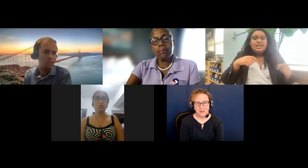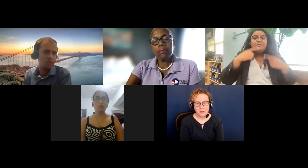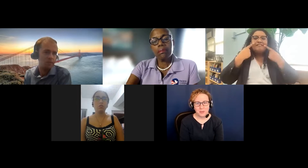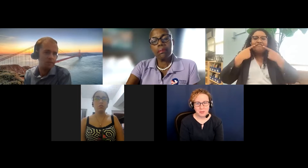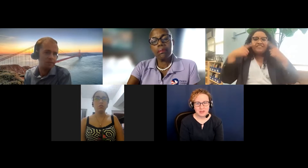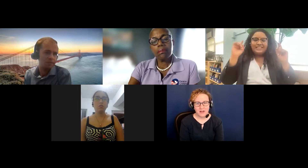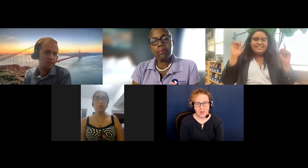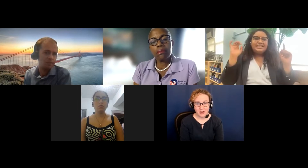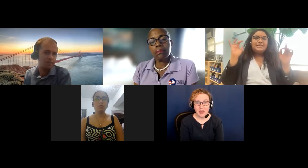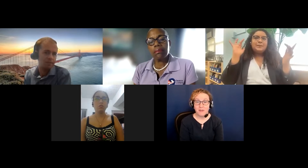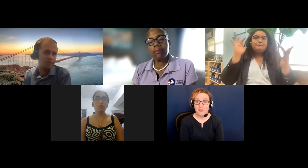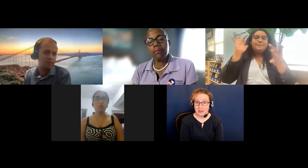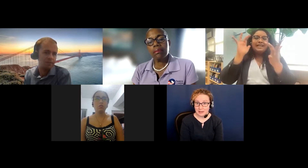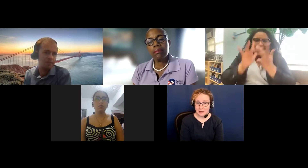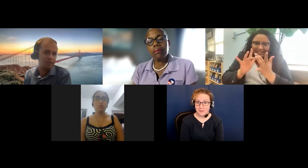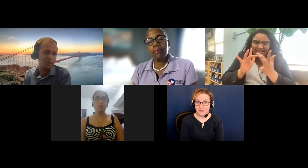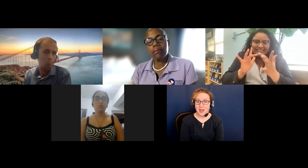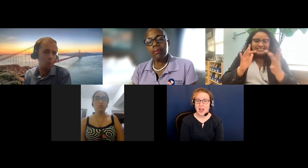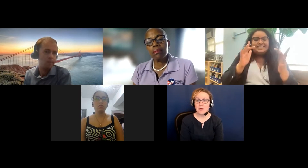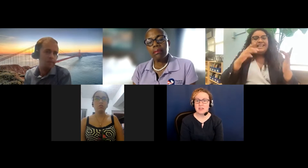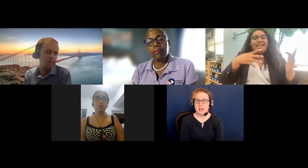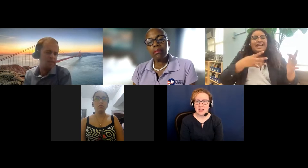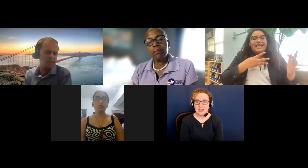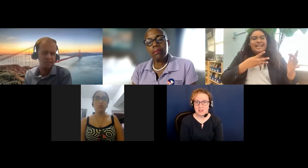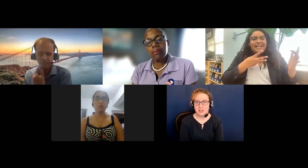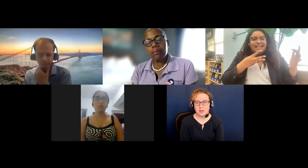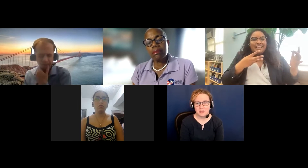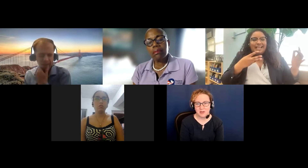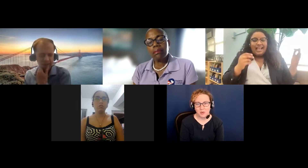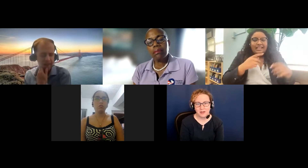for people down there. Finally, I was connected to someone.